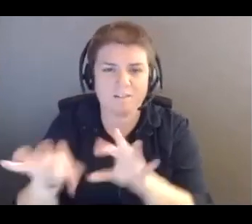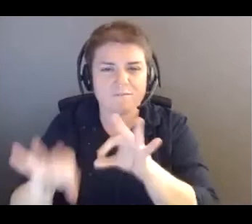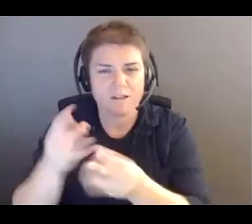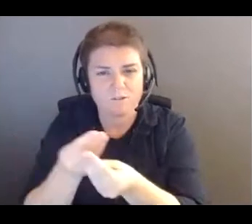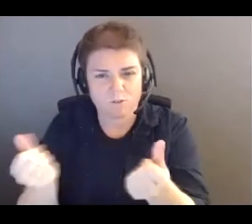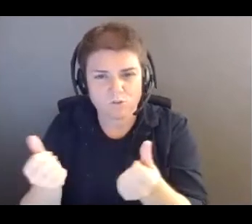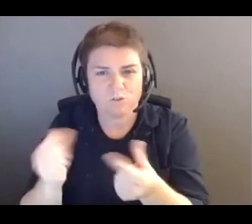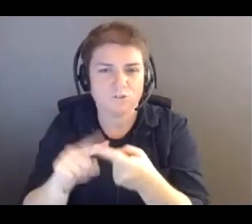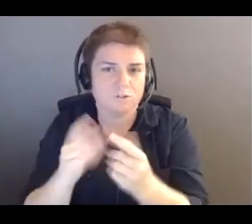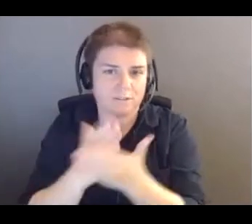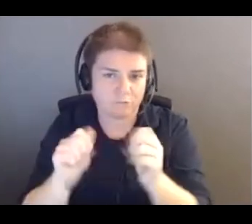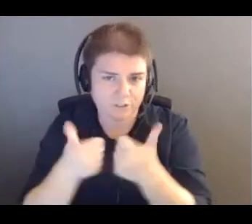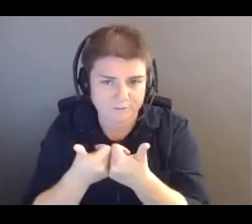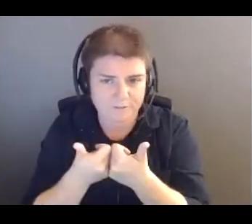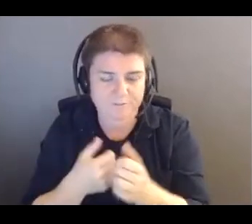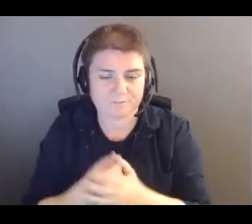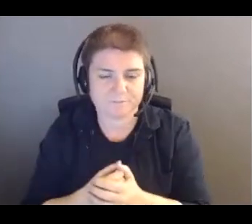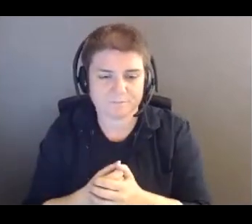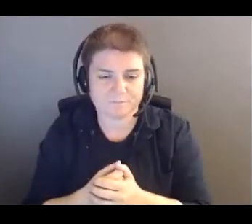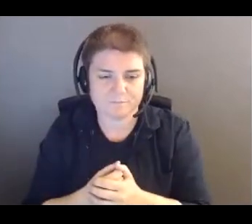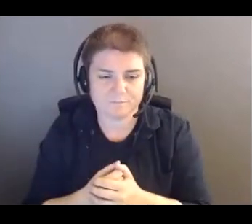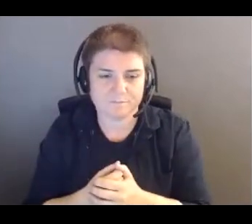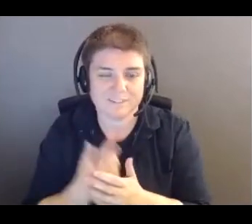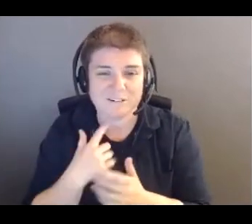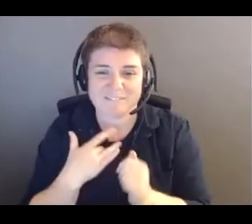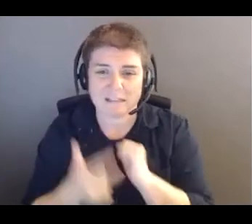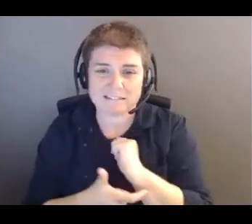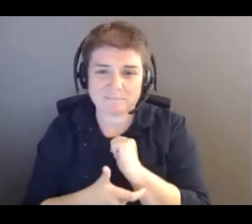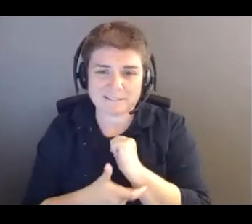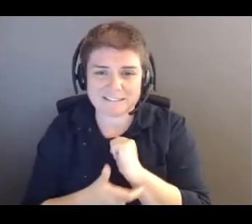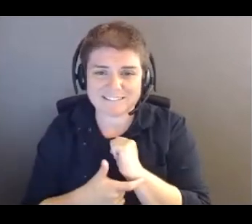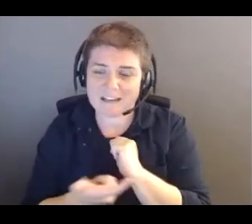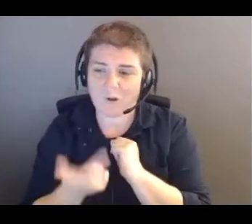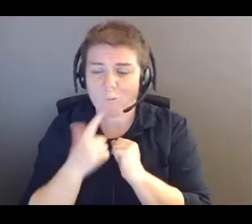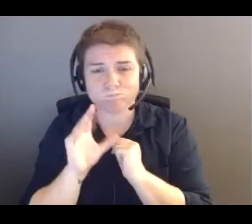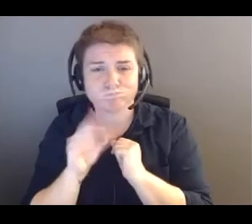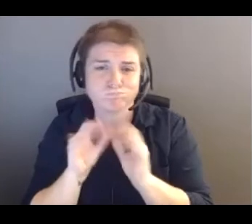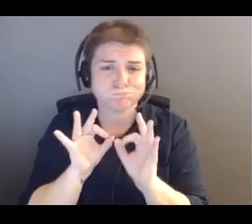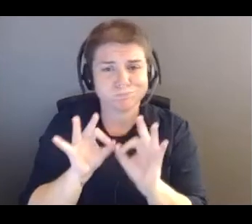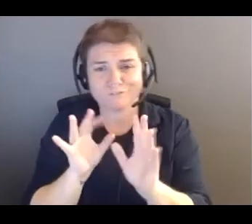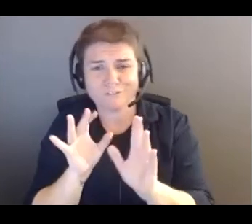challenges. It's really tempting to only paint a rosy picture to funders in a grant application